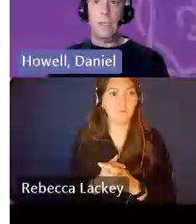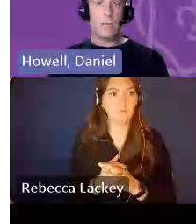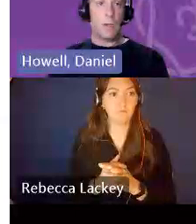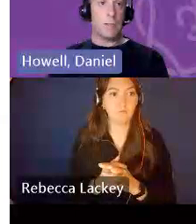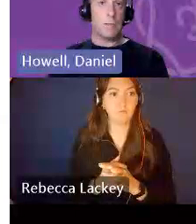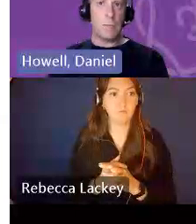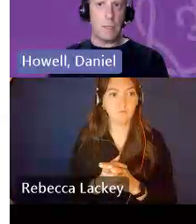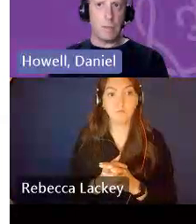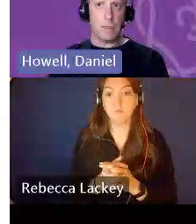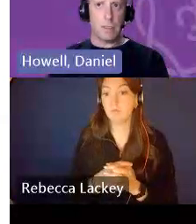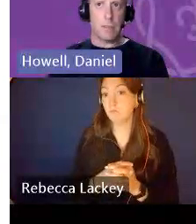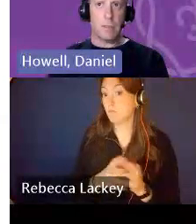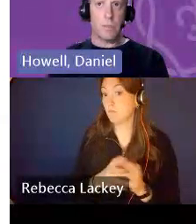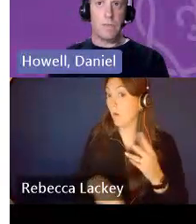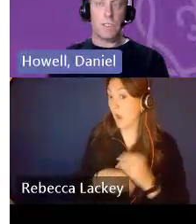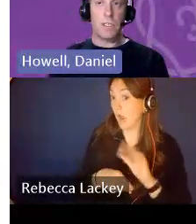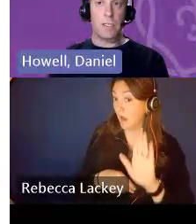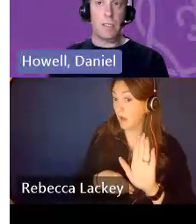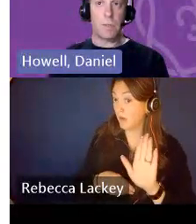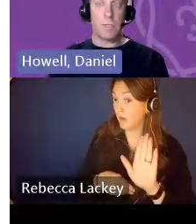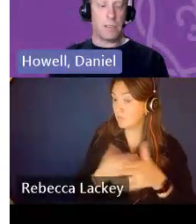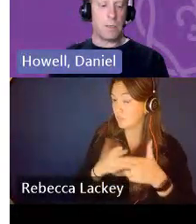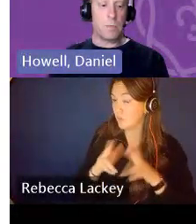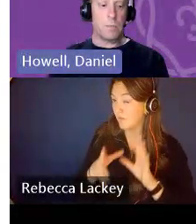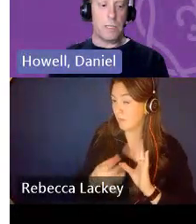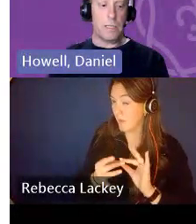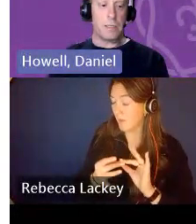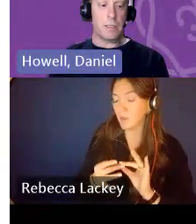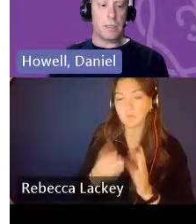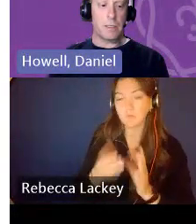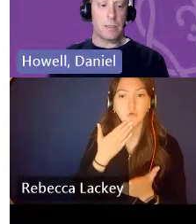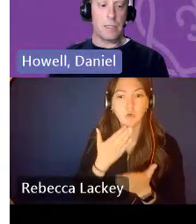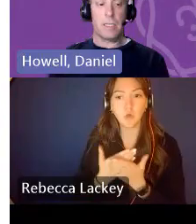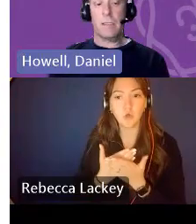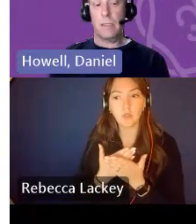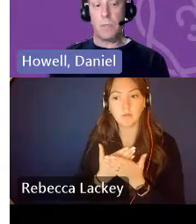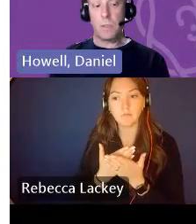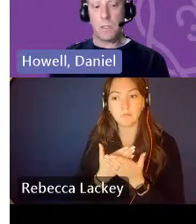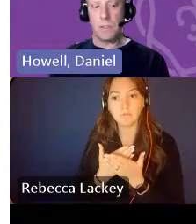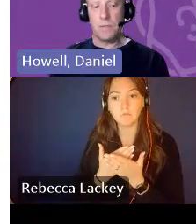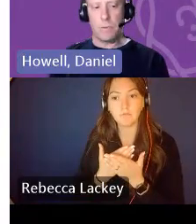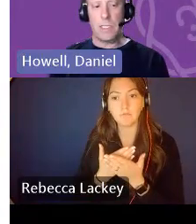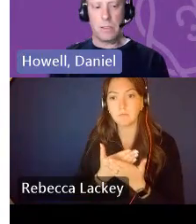And I would add as a brief aside that that's a good place to get the most current information